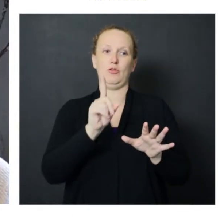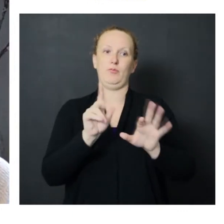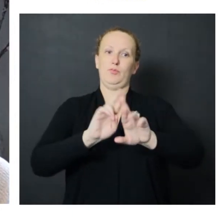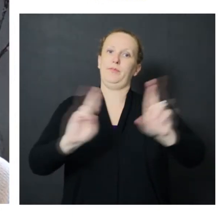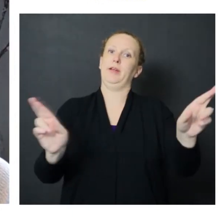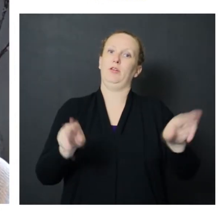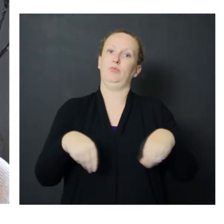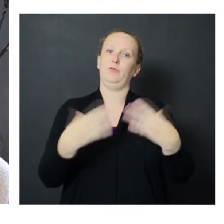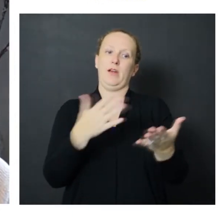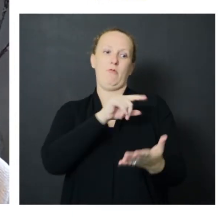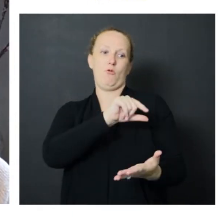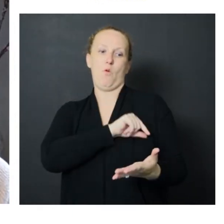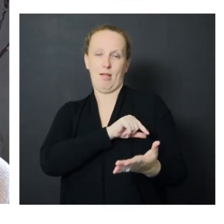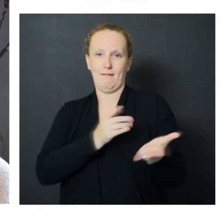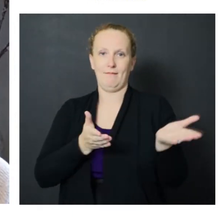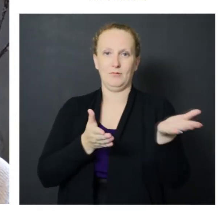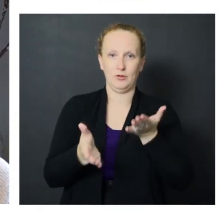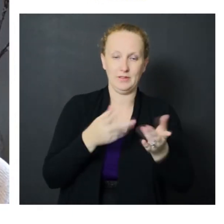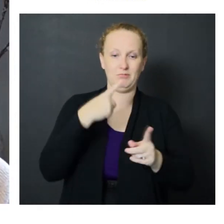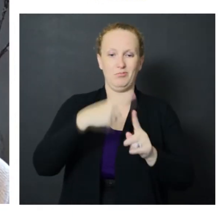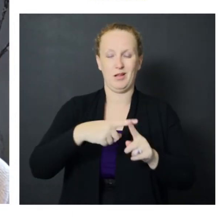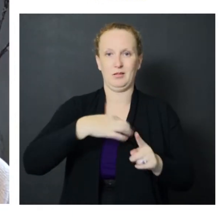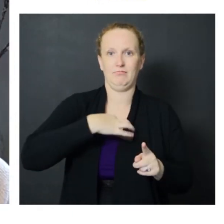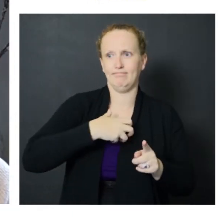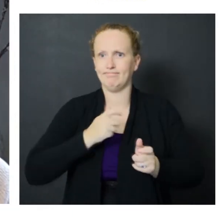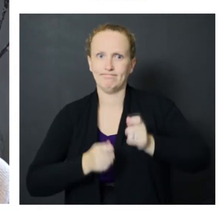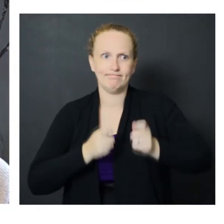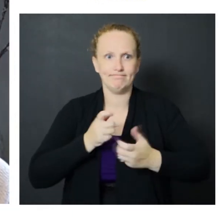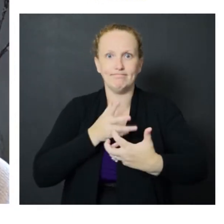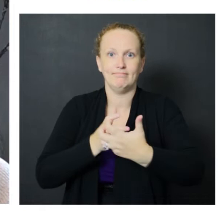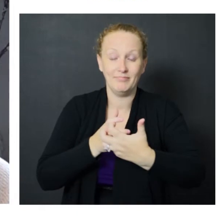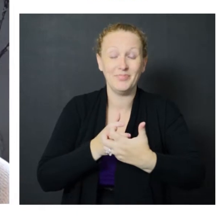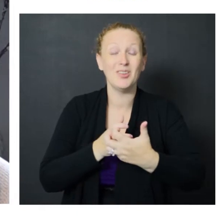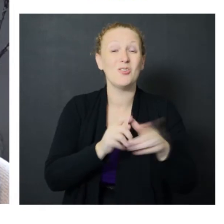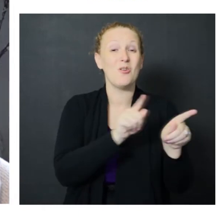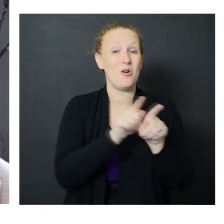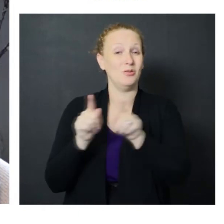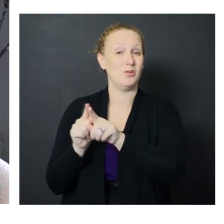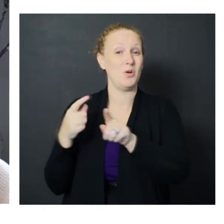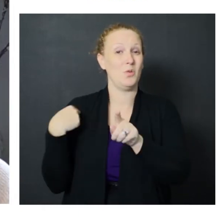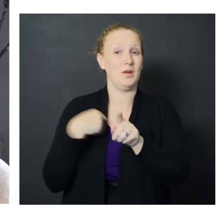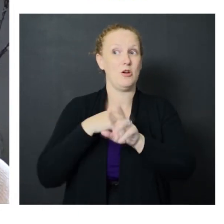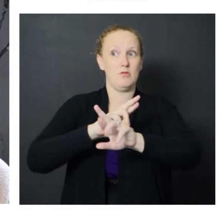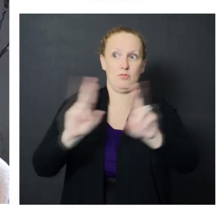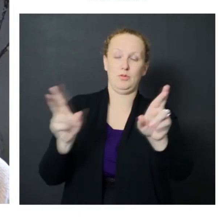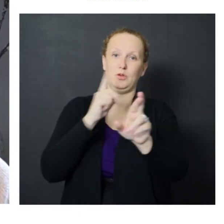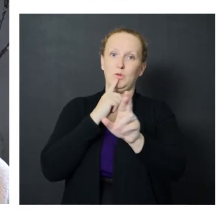service and also to more prepared to advocate for the profession because the requests, and people